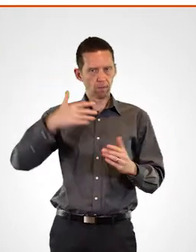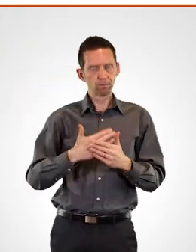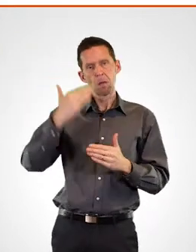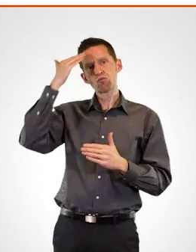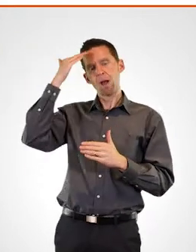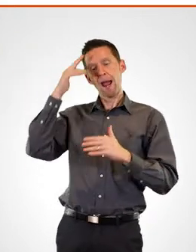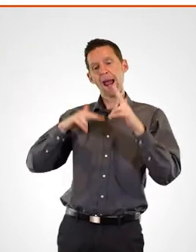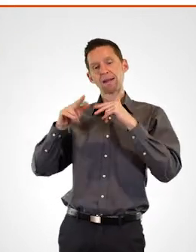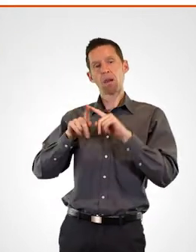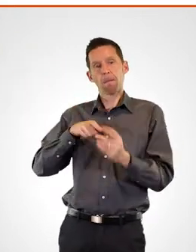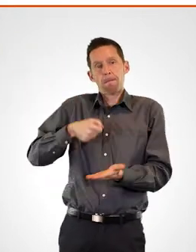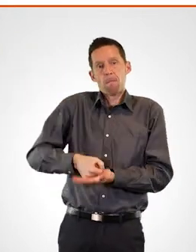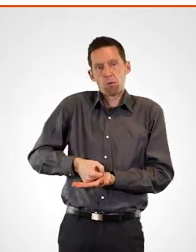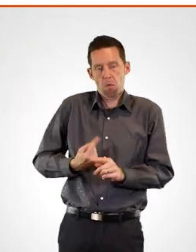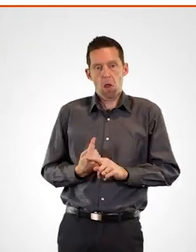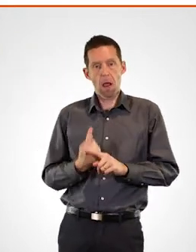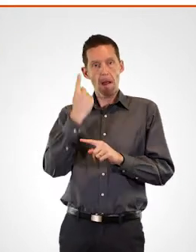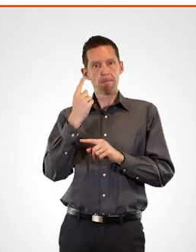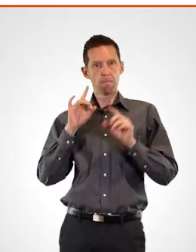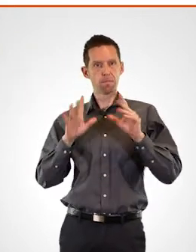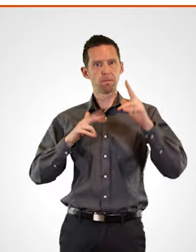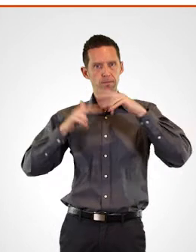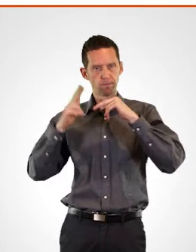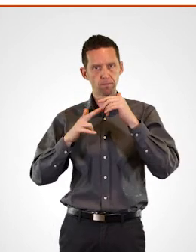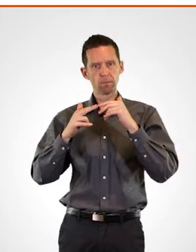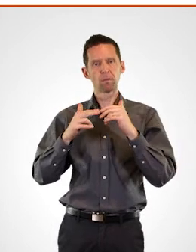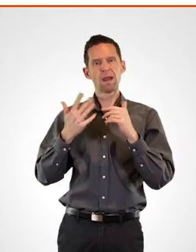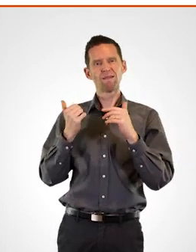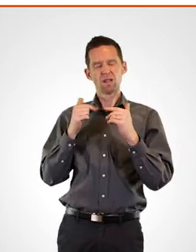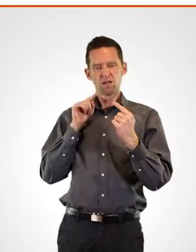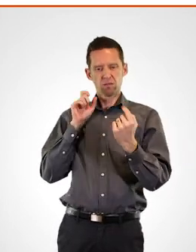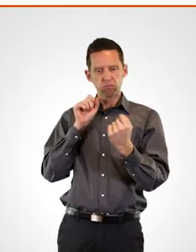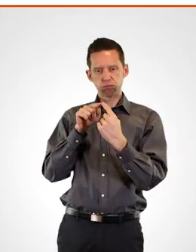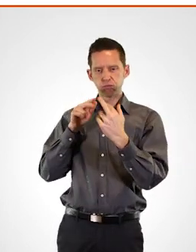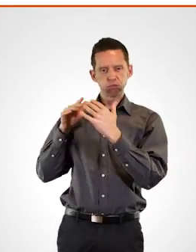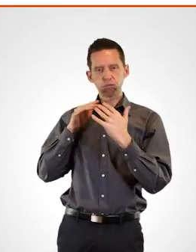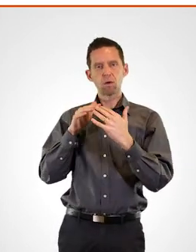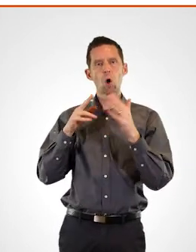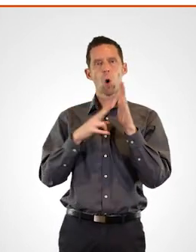and brains are really built in this bottom-up fashion in which the simpler neural connections and skills form first